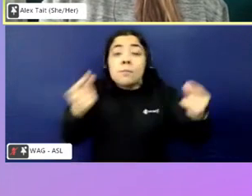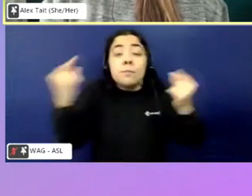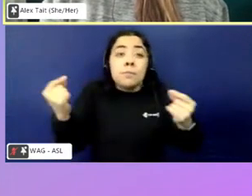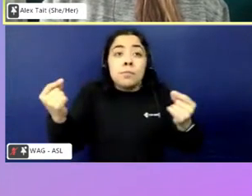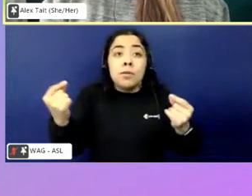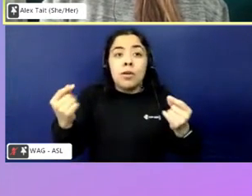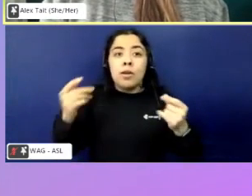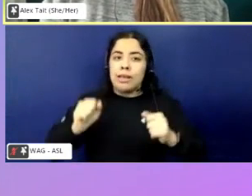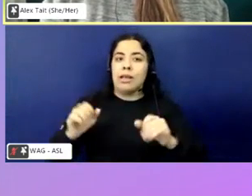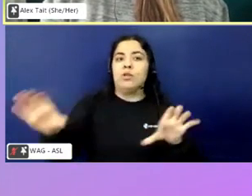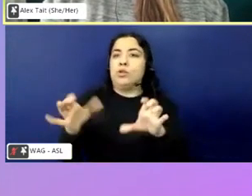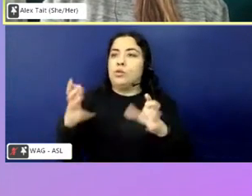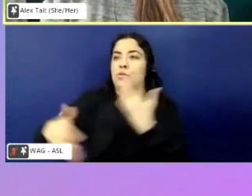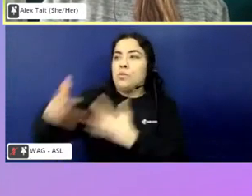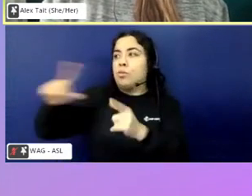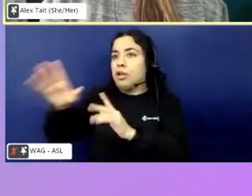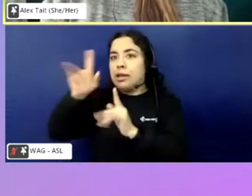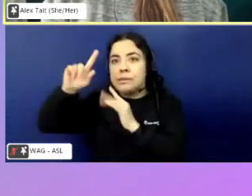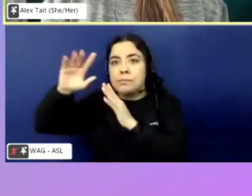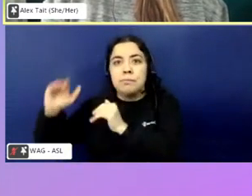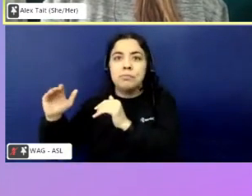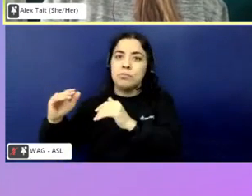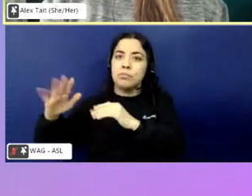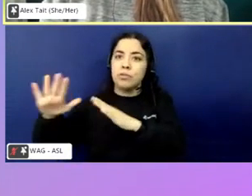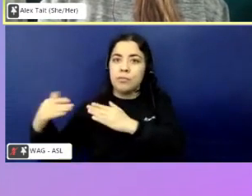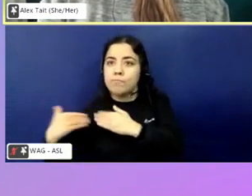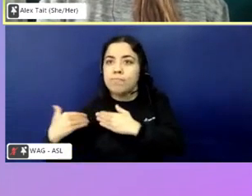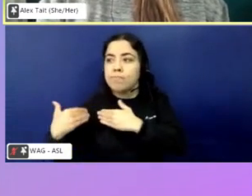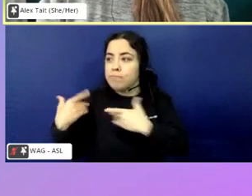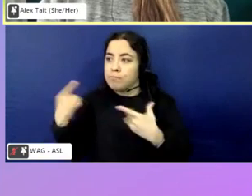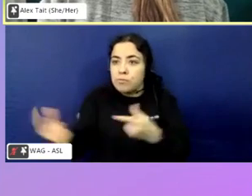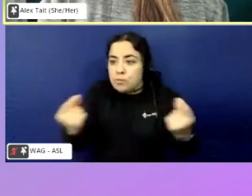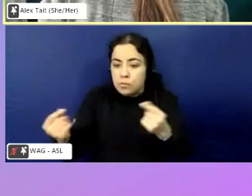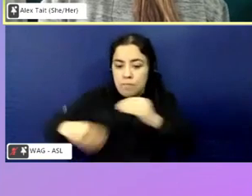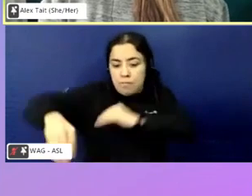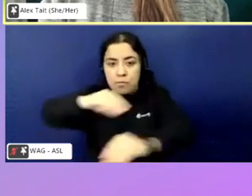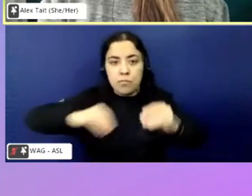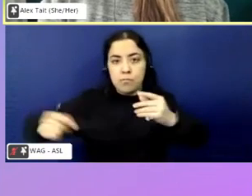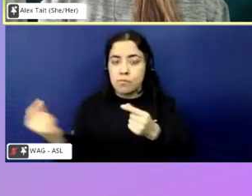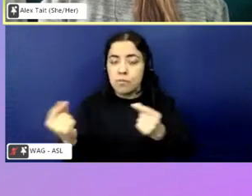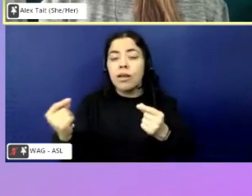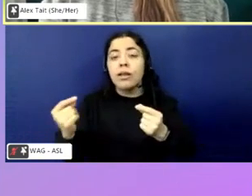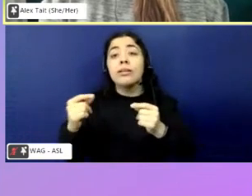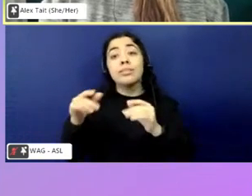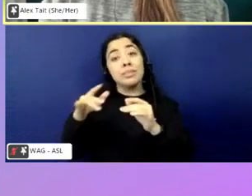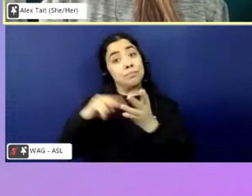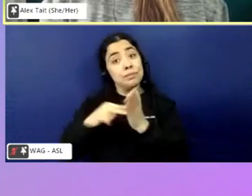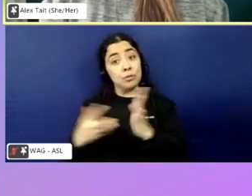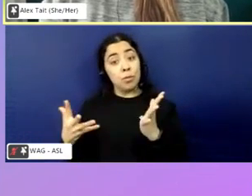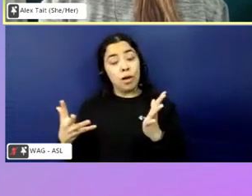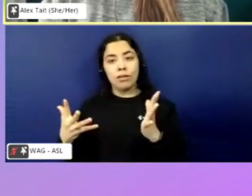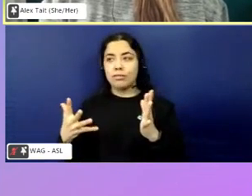status. Persons who are viewed as vigorous and are well considered to have a higher capacity for fulfilling